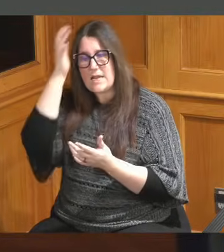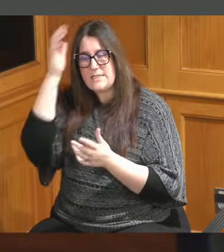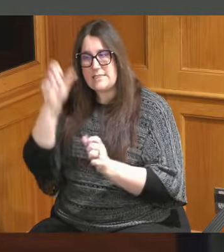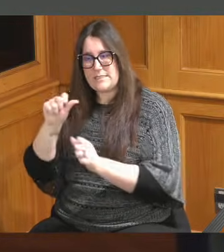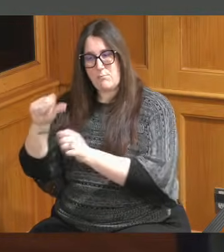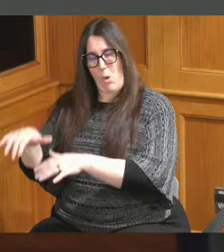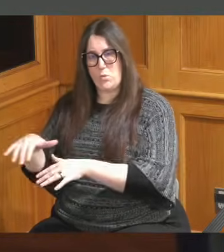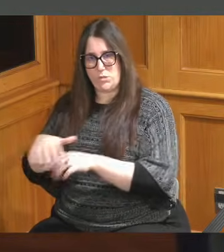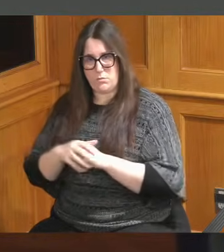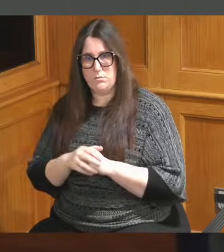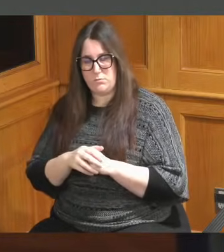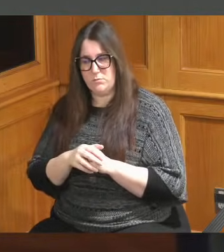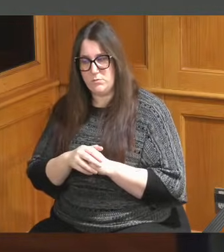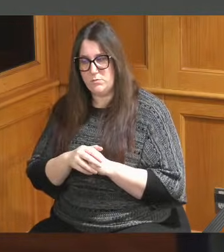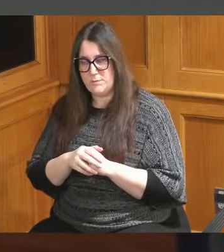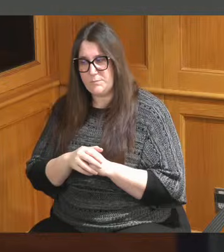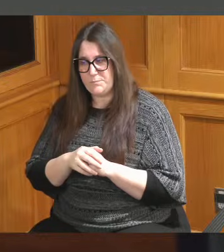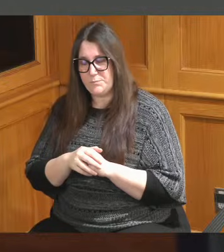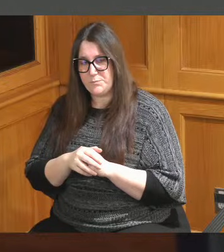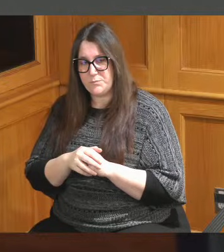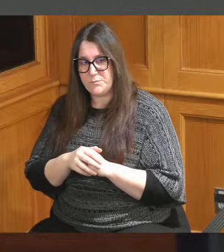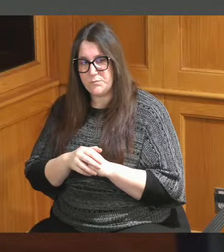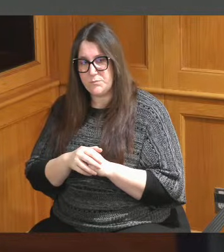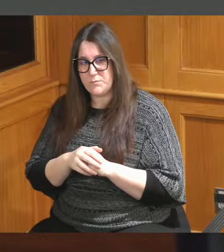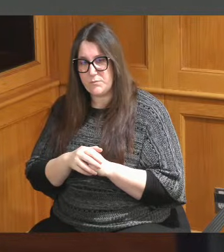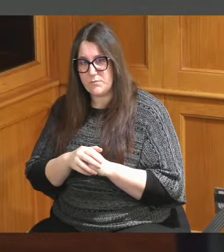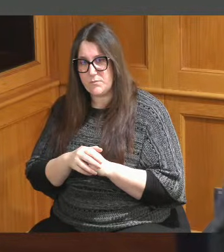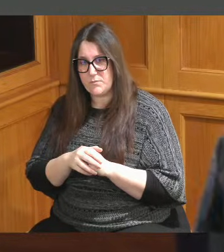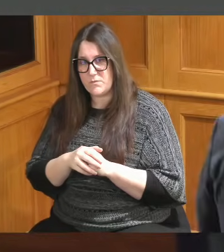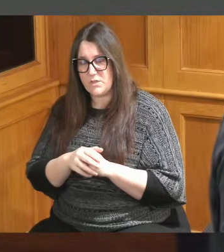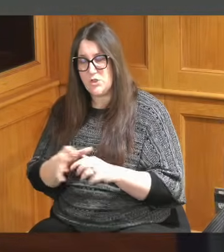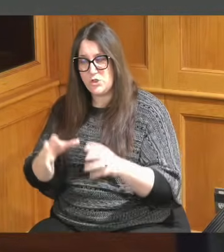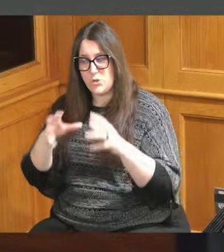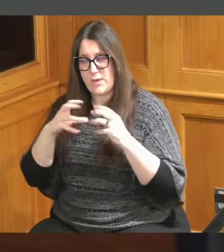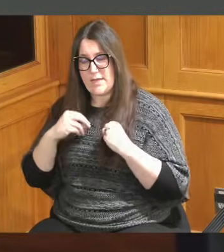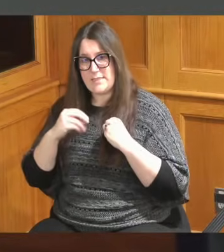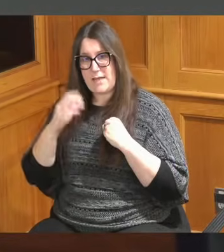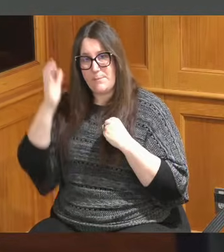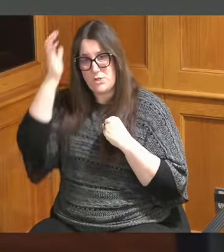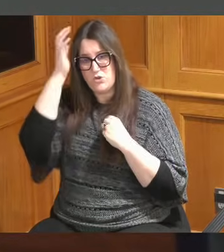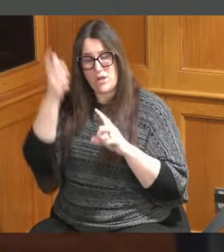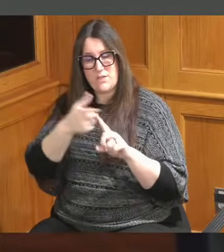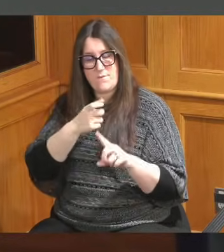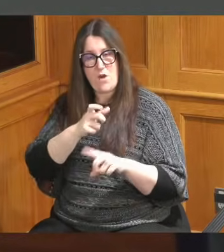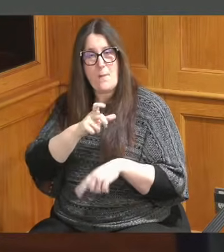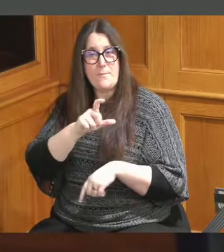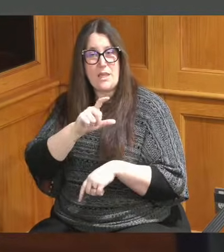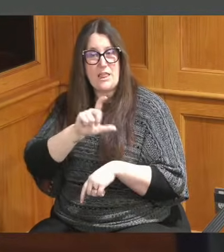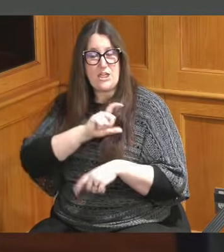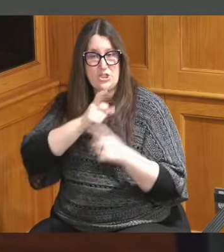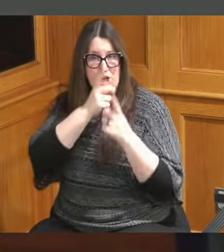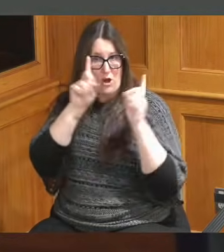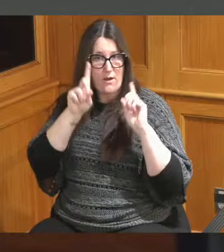at the Coroner's lab to to accept drugs from the Sheriff's evidence room. and this is being funded